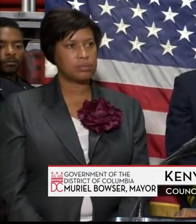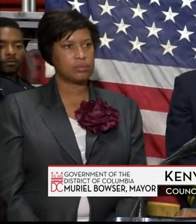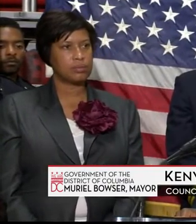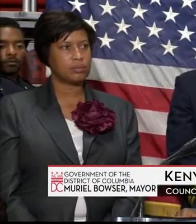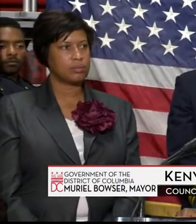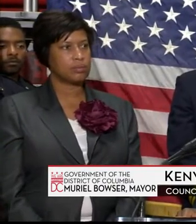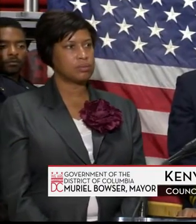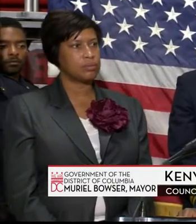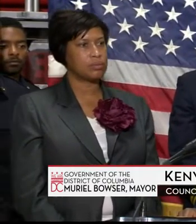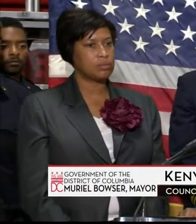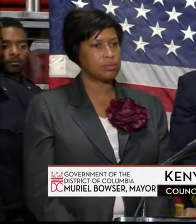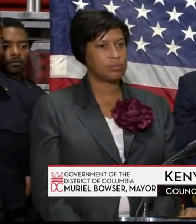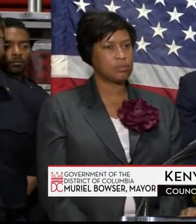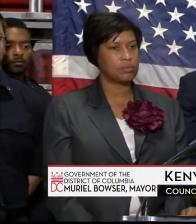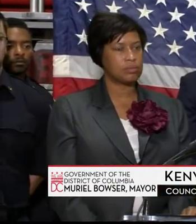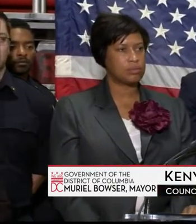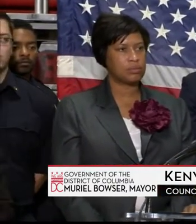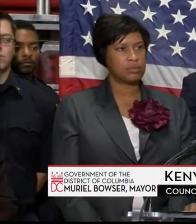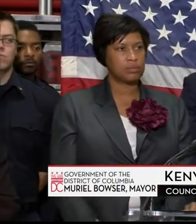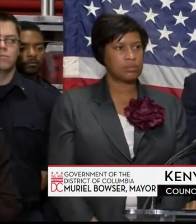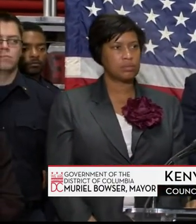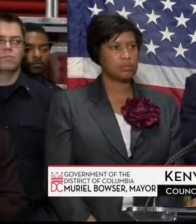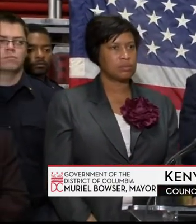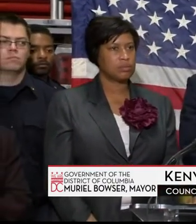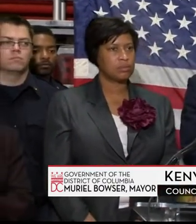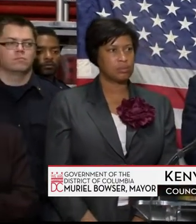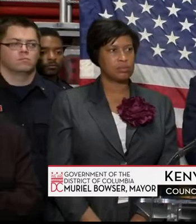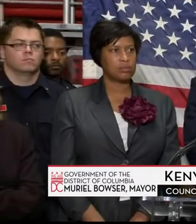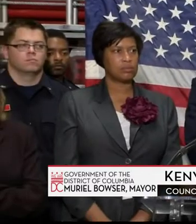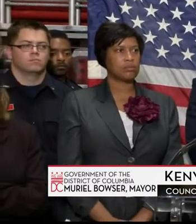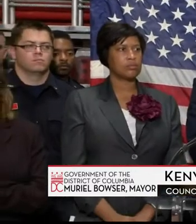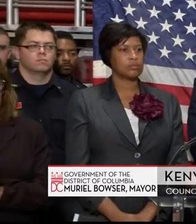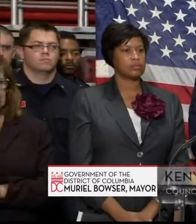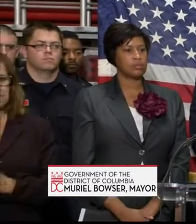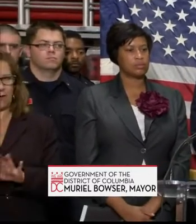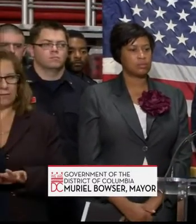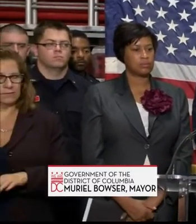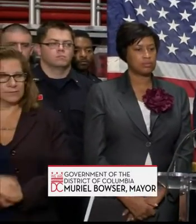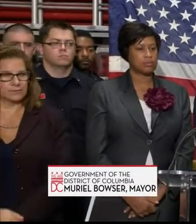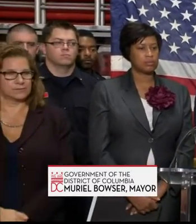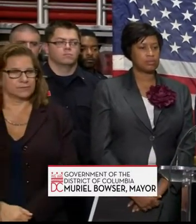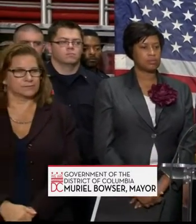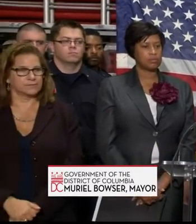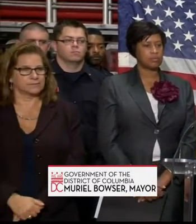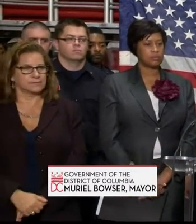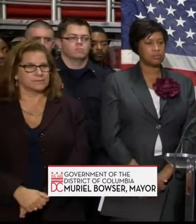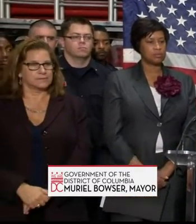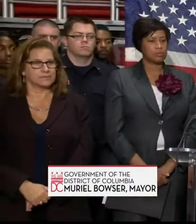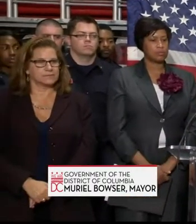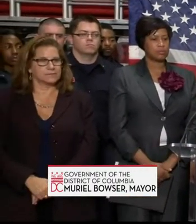NORTH MICHIGAN PARK IN WARD 5 AND AN 11-YEAR-OLD STUDENT AT BACCHUS WHO UNFORTUNATELY LOST HER LIFE AS WELL.